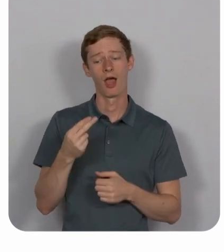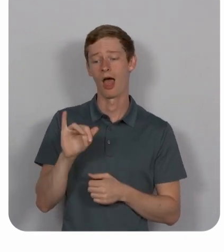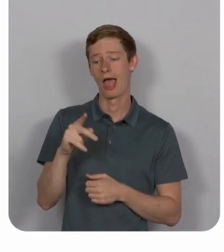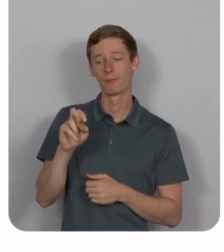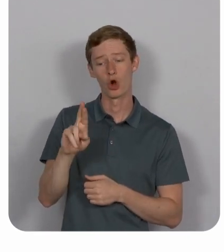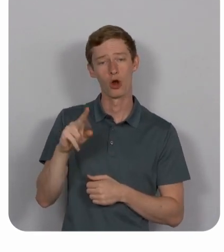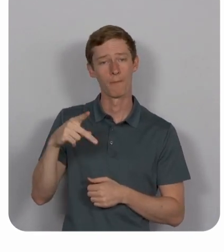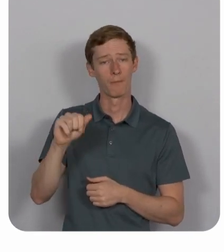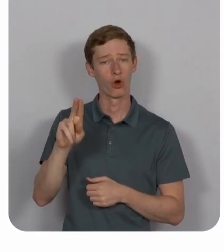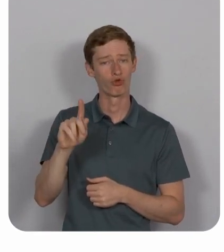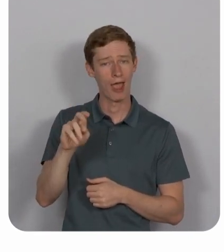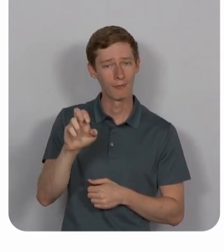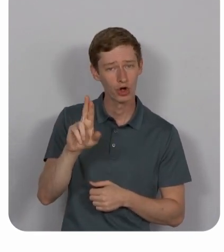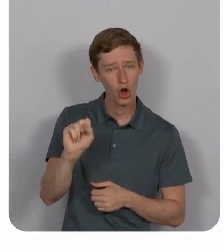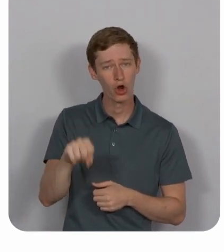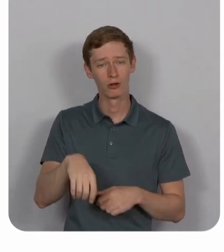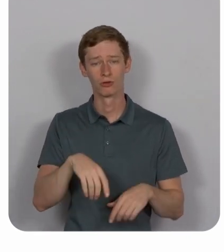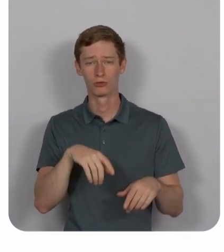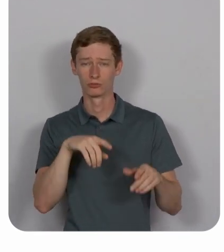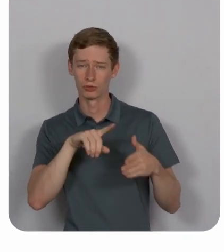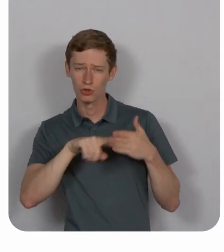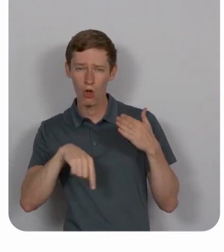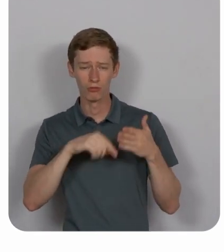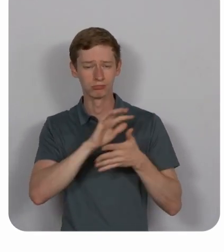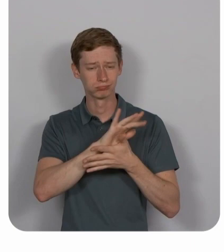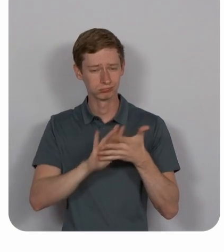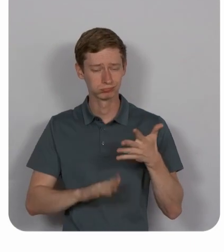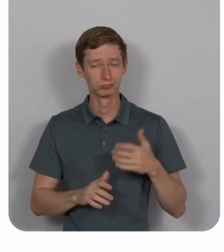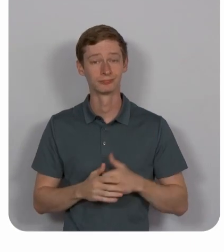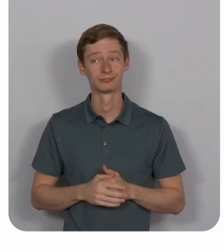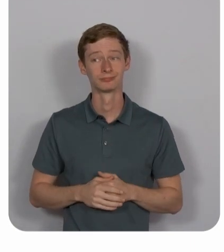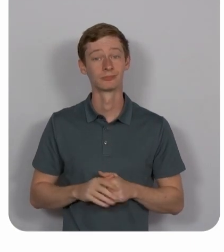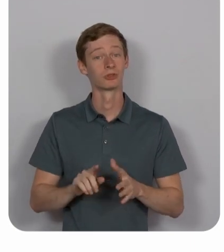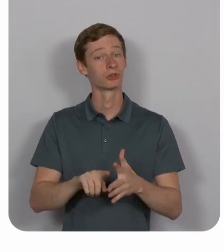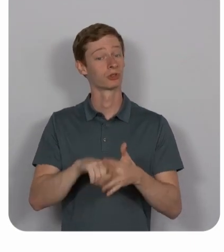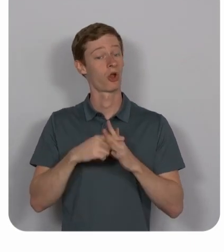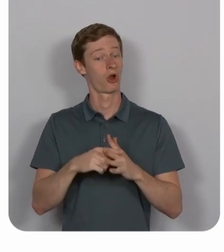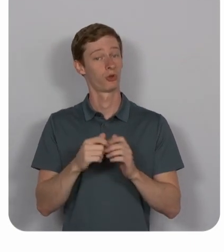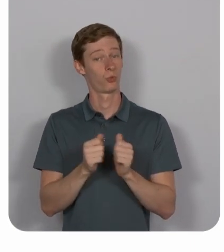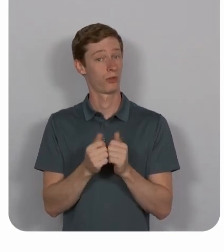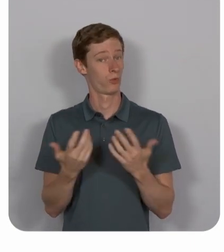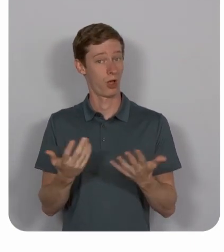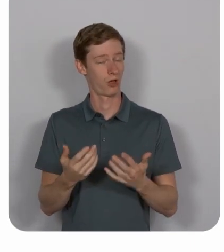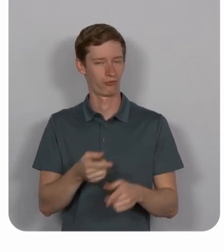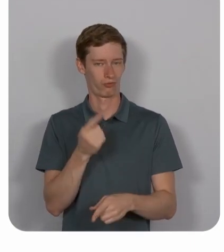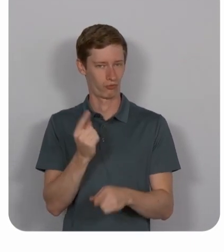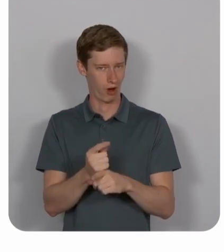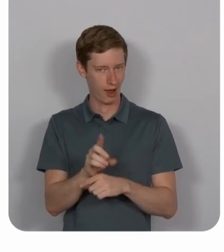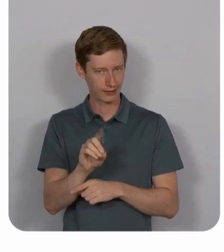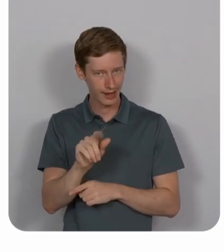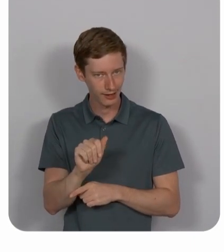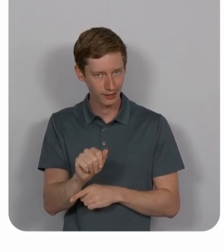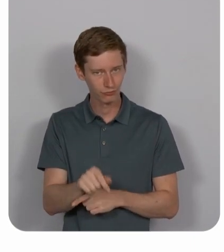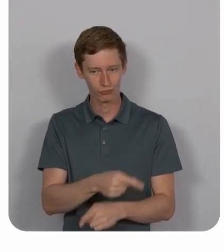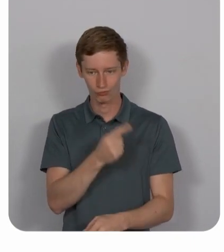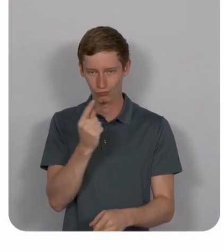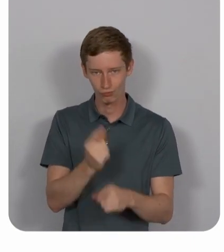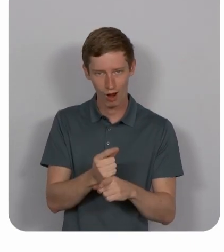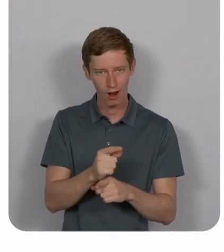the hyper parameters, and observe and learn from the results. So it starts with the right data in the right format.